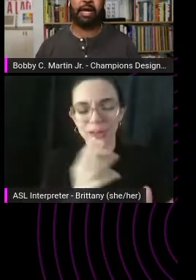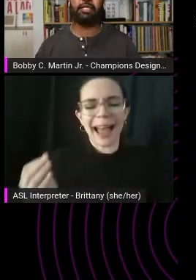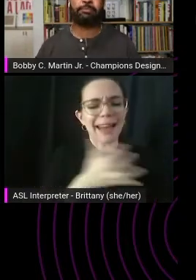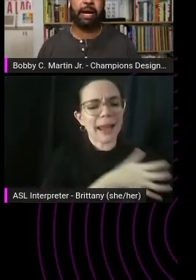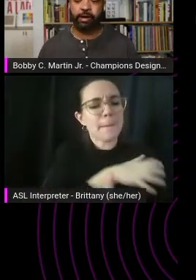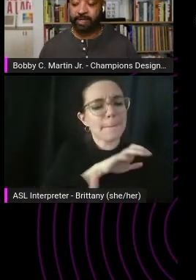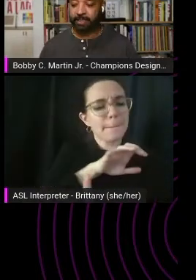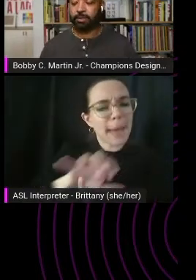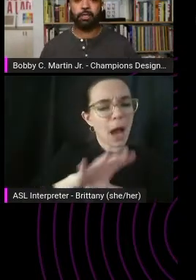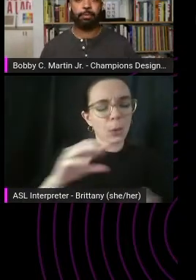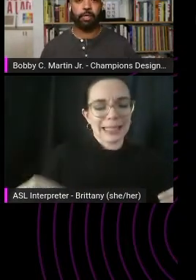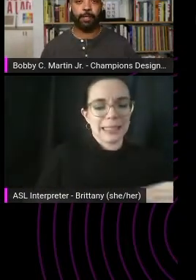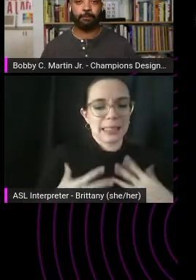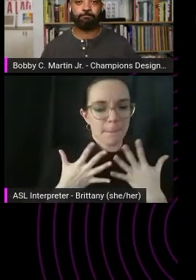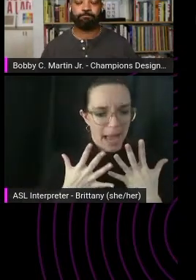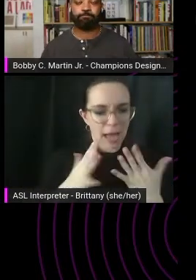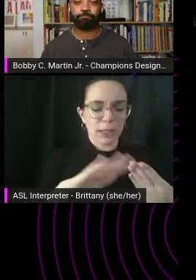and inspiring the community.